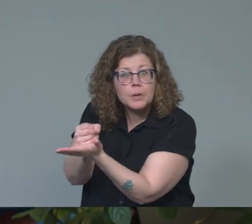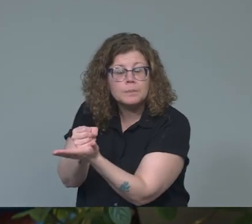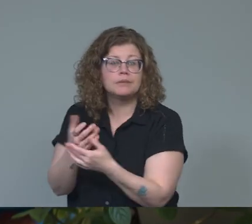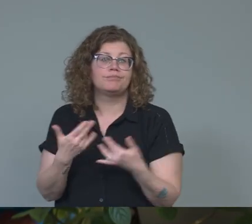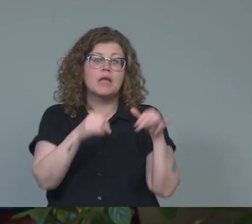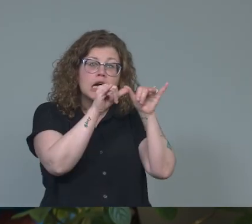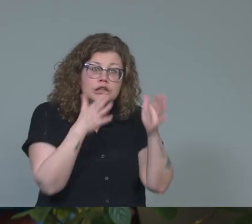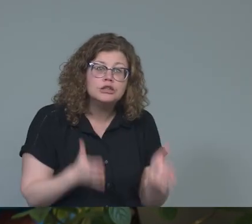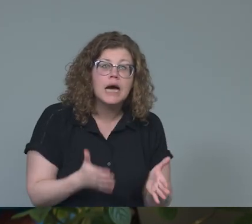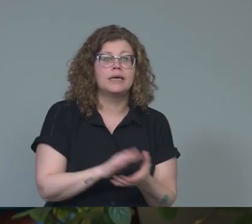glad I did that.